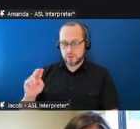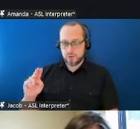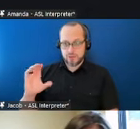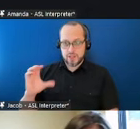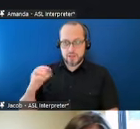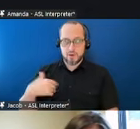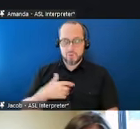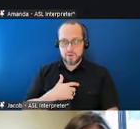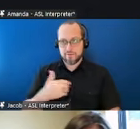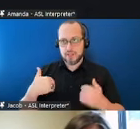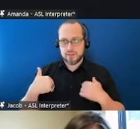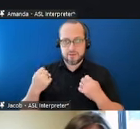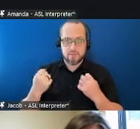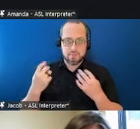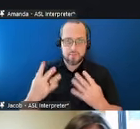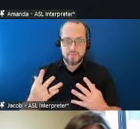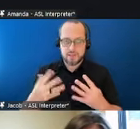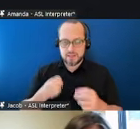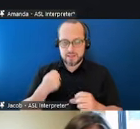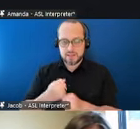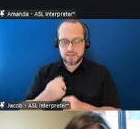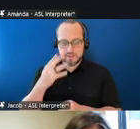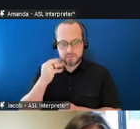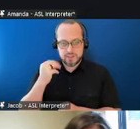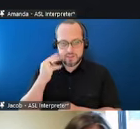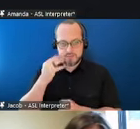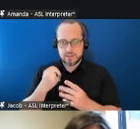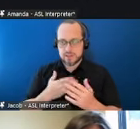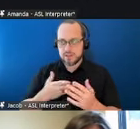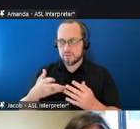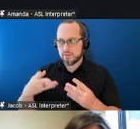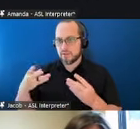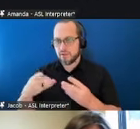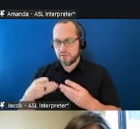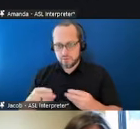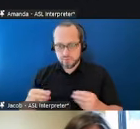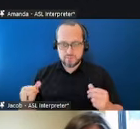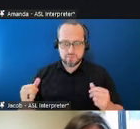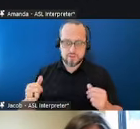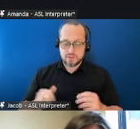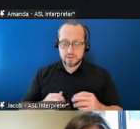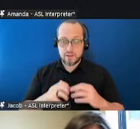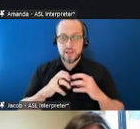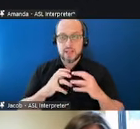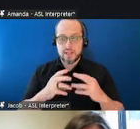so many experiences where things will come and things will go and then as a previous speaker